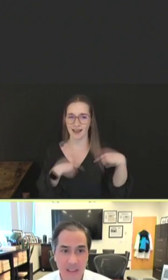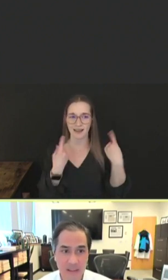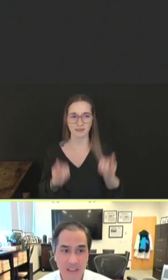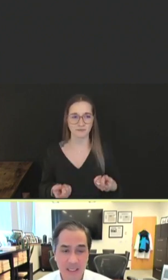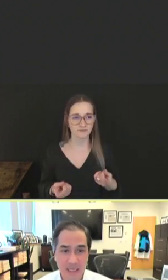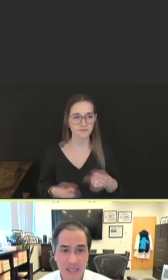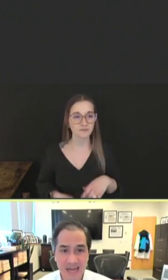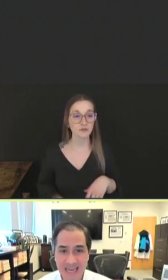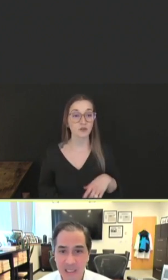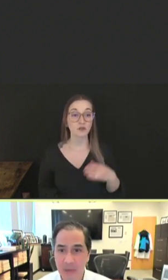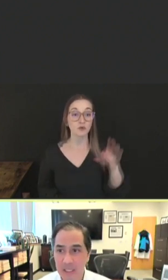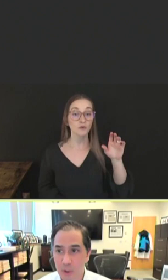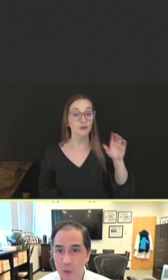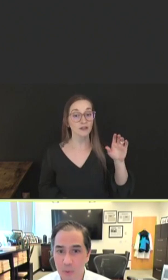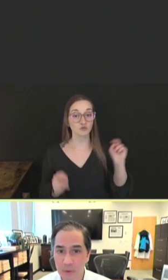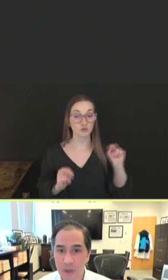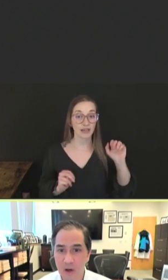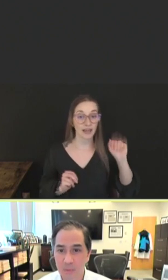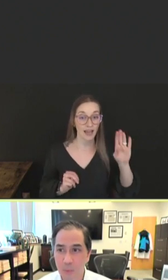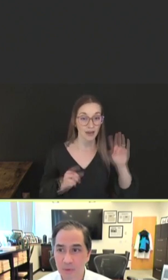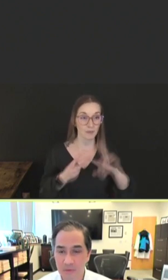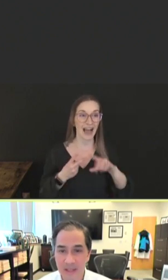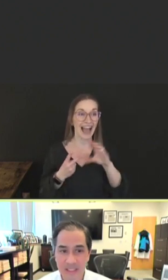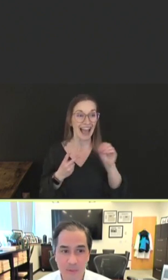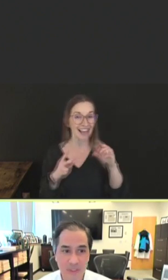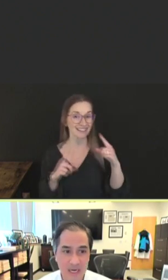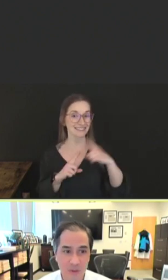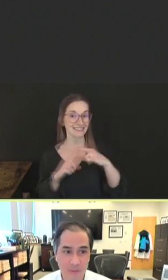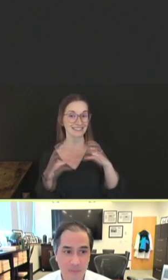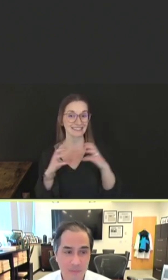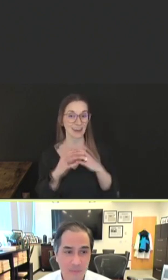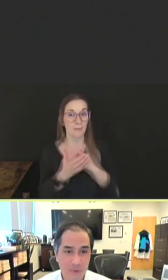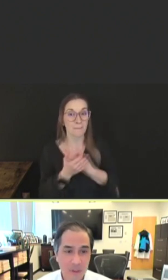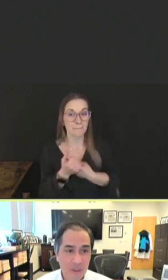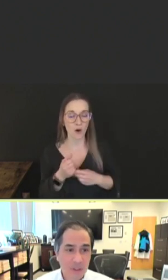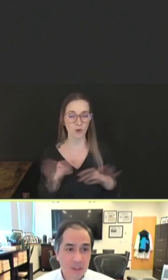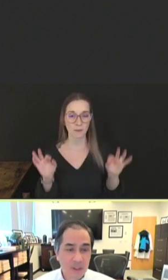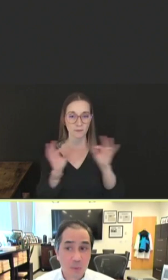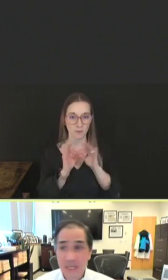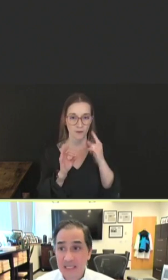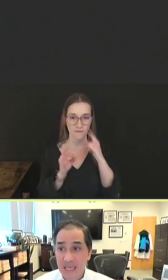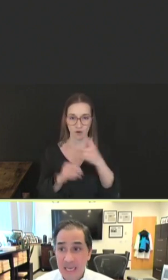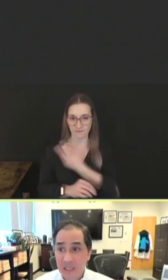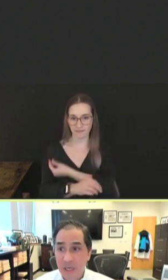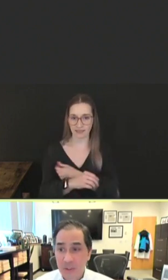cells, and not antibodies alone, are important for vaccine protection. We're not saying antibodies